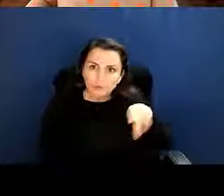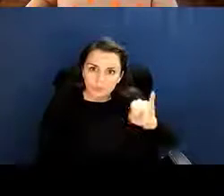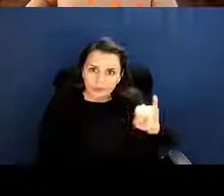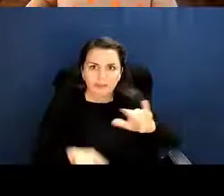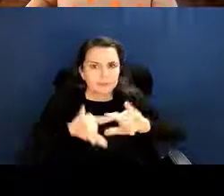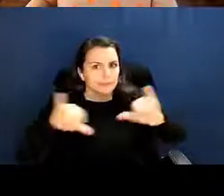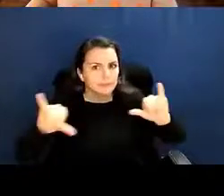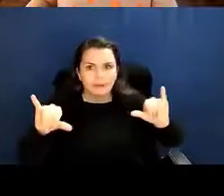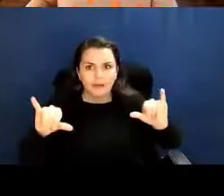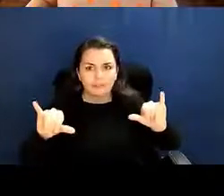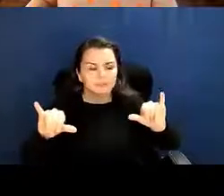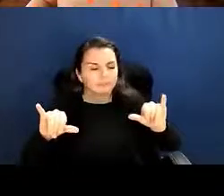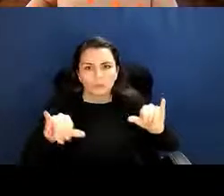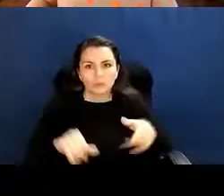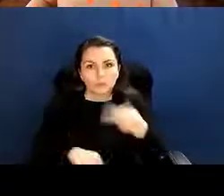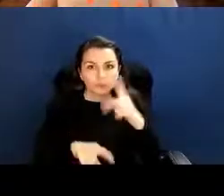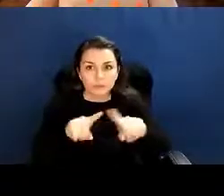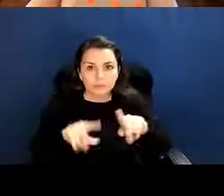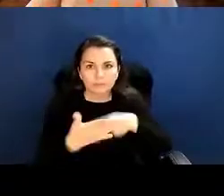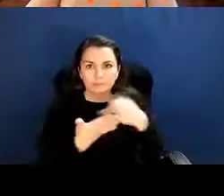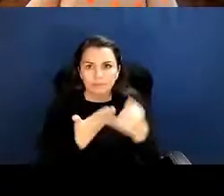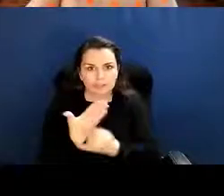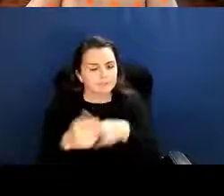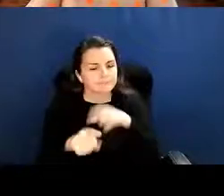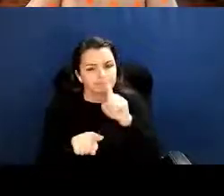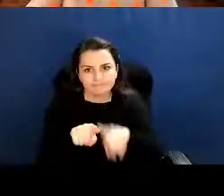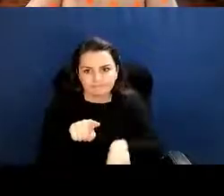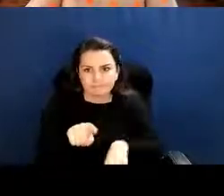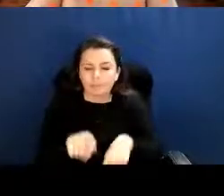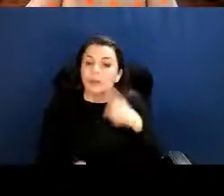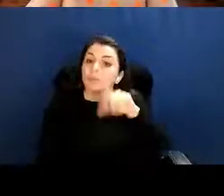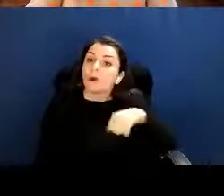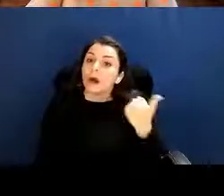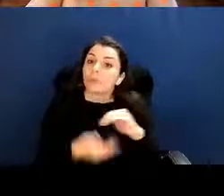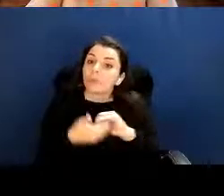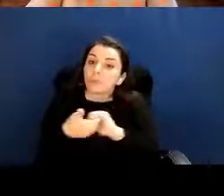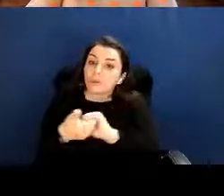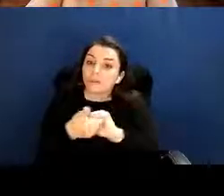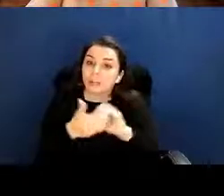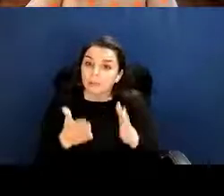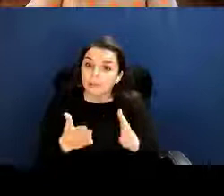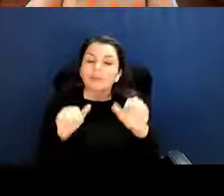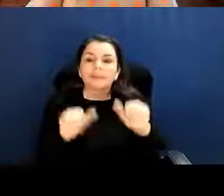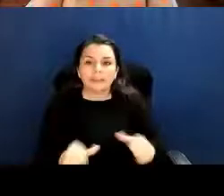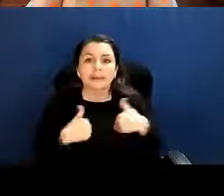As far as collaborators, you can choose to have multiple PIs on your application.